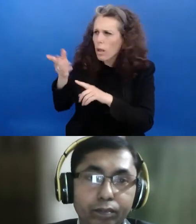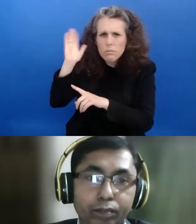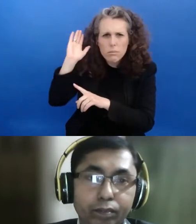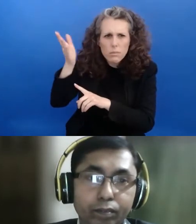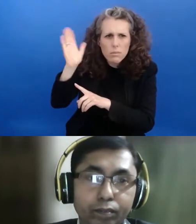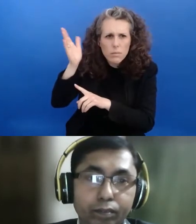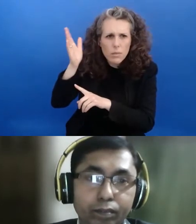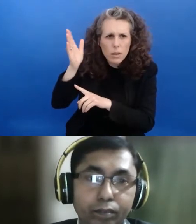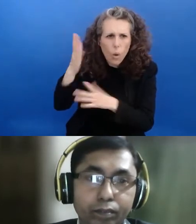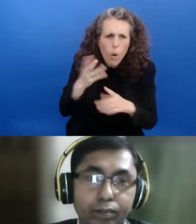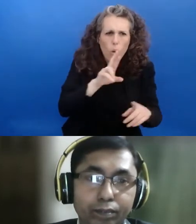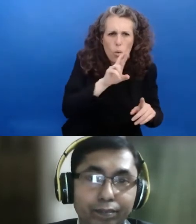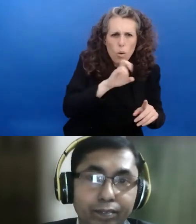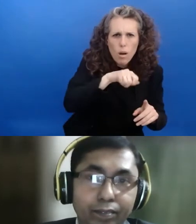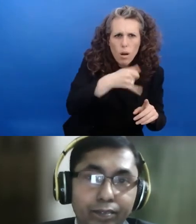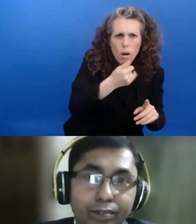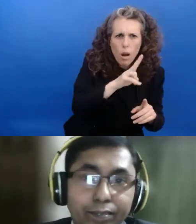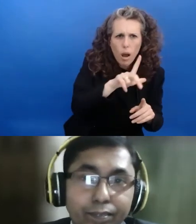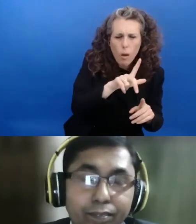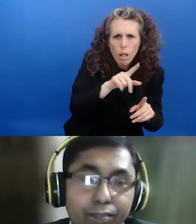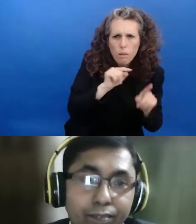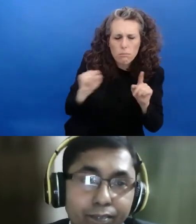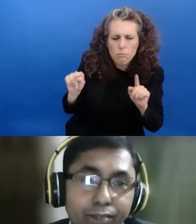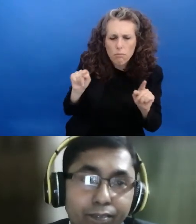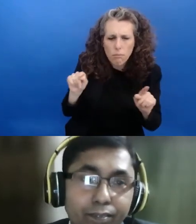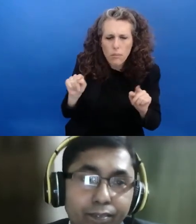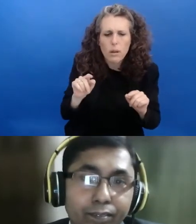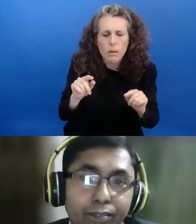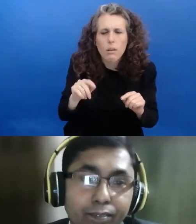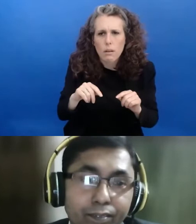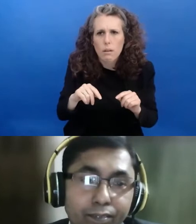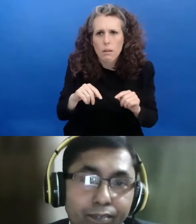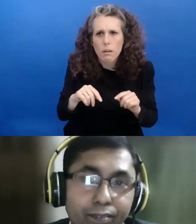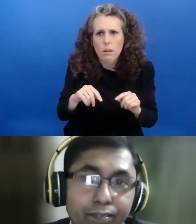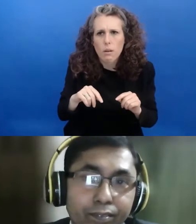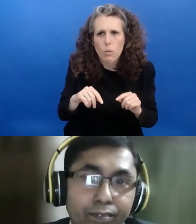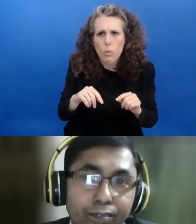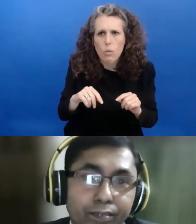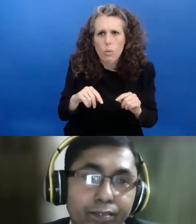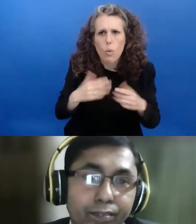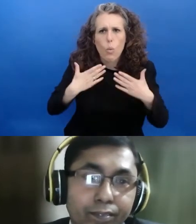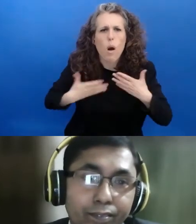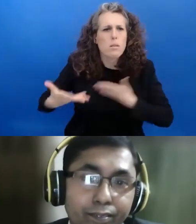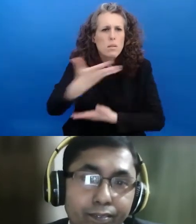and we're going to uh talk about how we want to address this issue the issue of